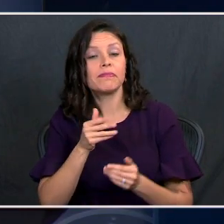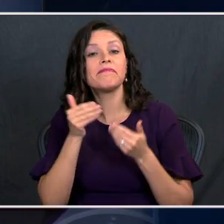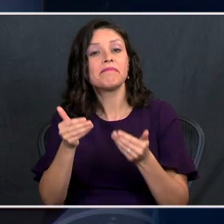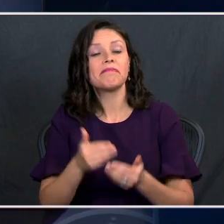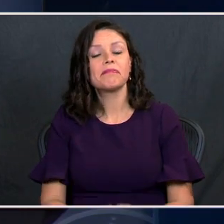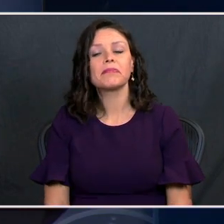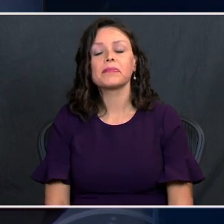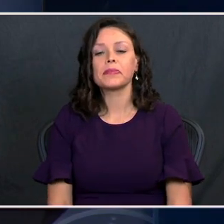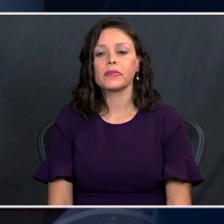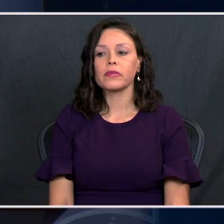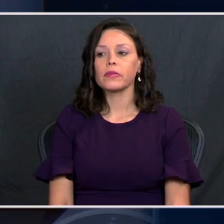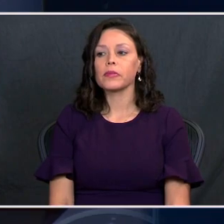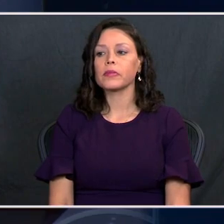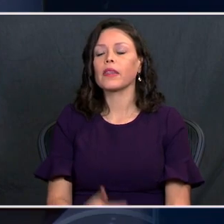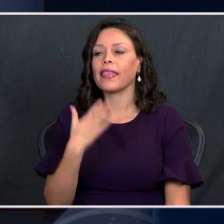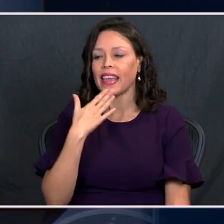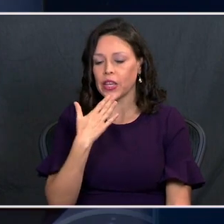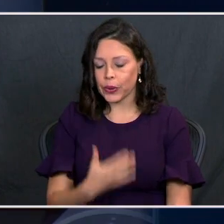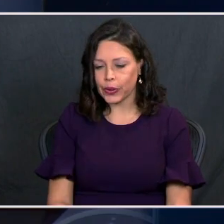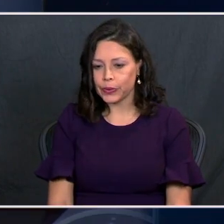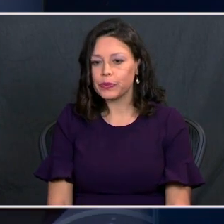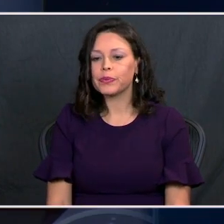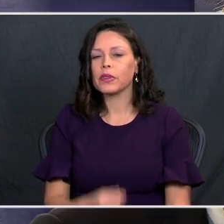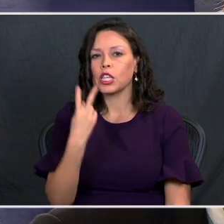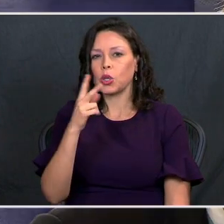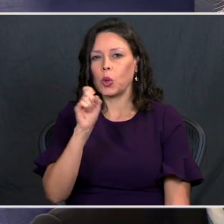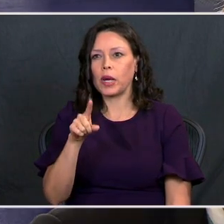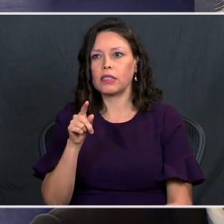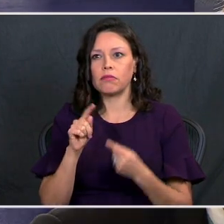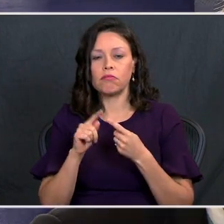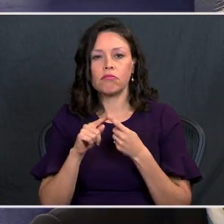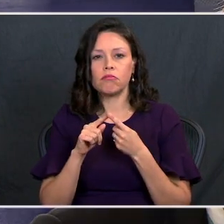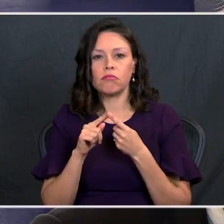The Press: Thank you so much. Two questions for you. The first is, sort of, stepping back for a minute